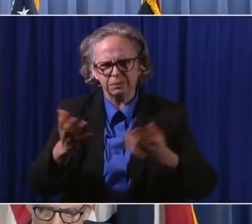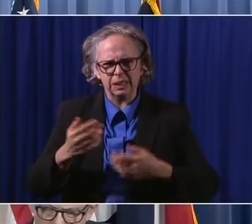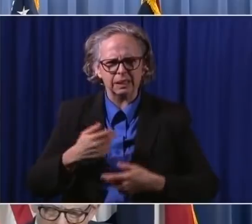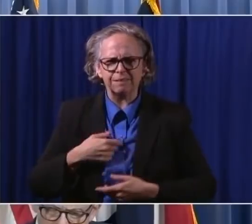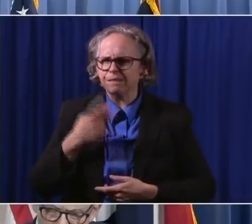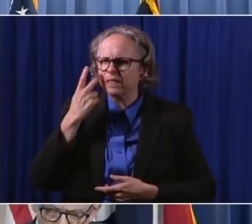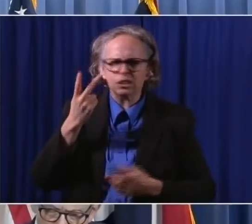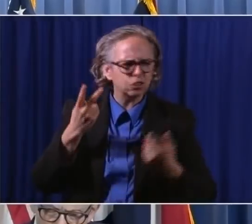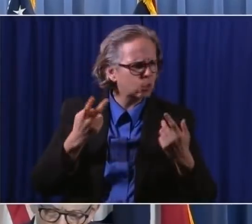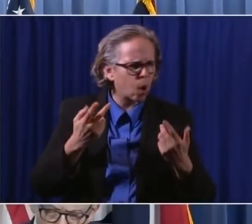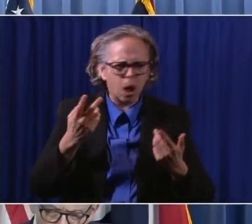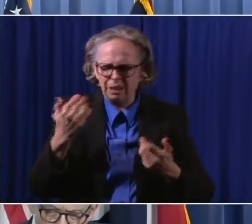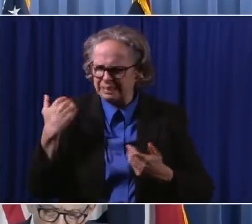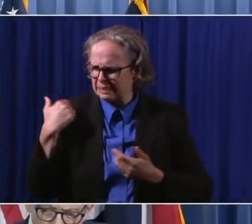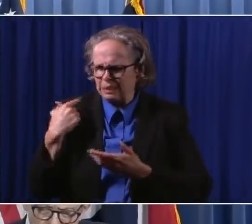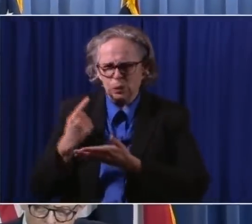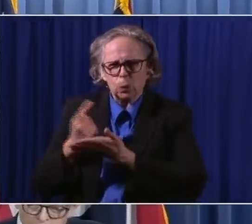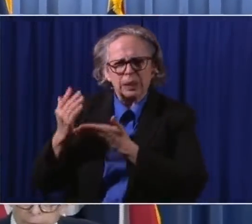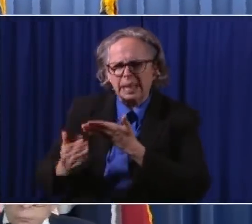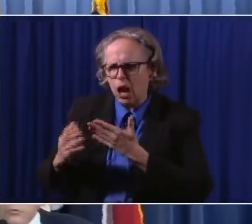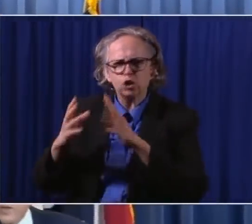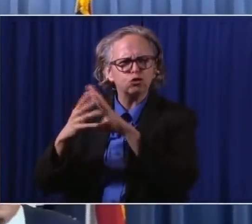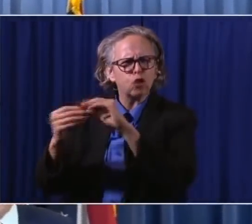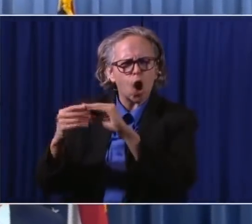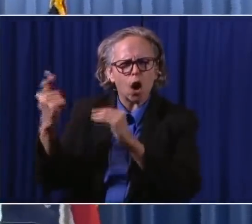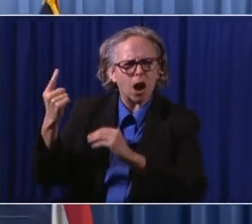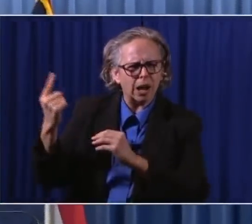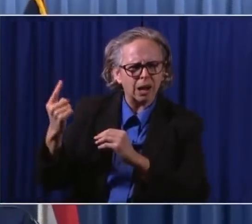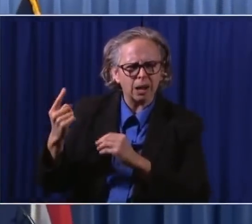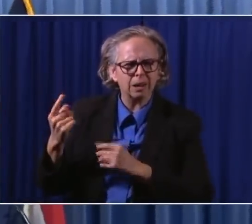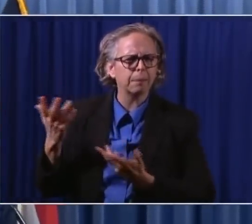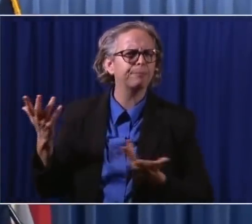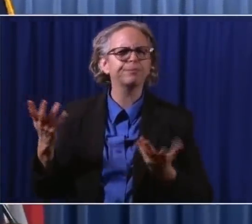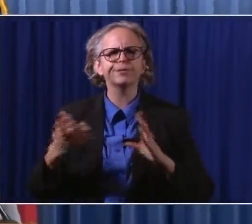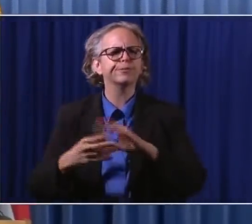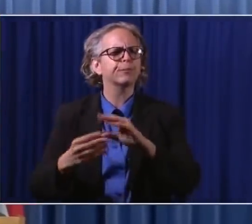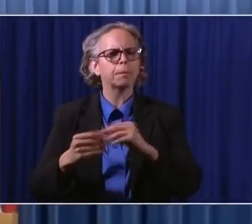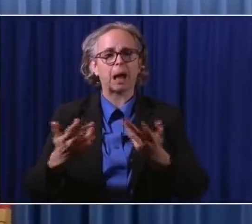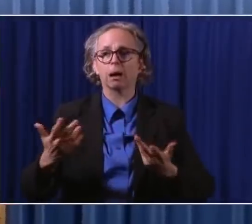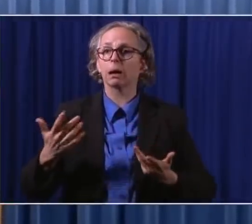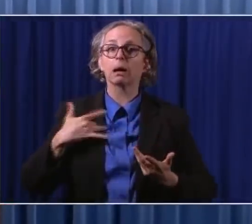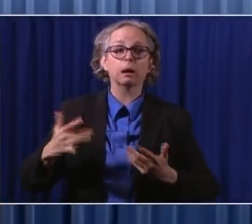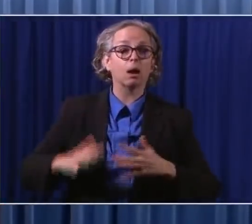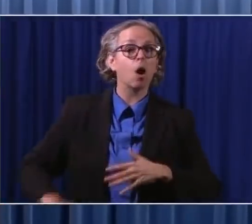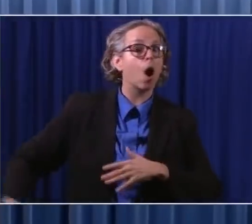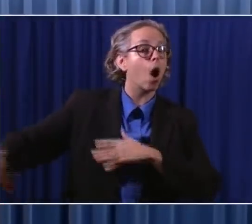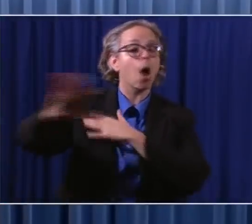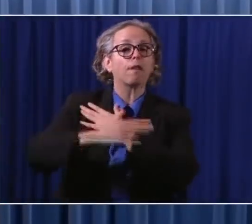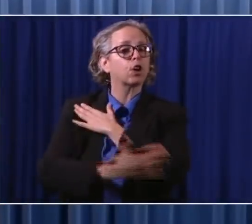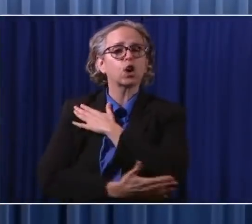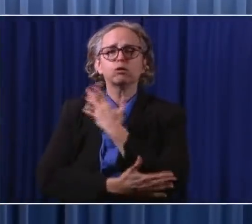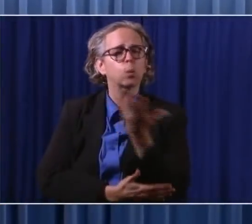DRAMATIC CHANGE. ONE OF THE CONCERNS THAT HAS BEEN EXPRESSED